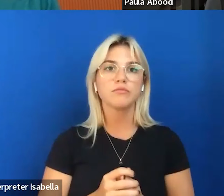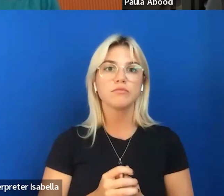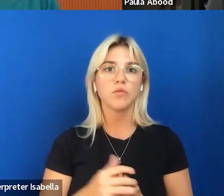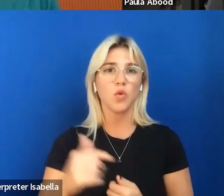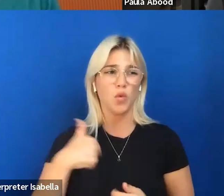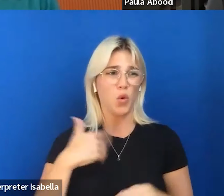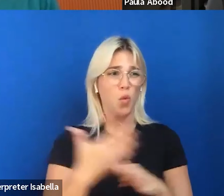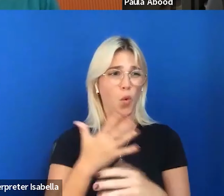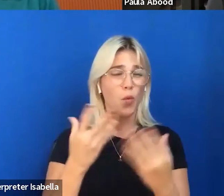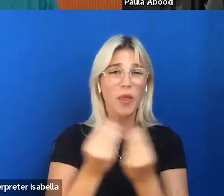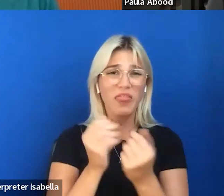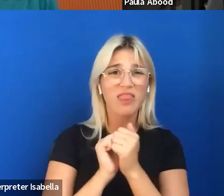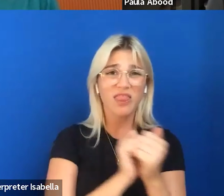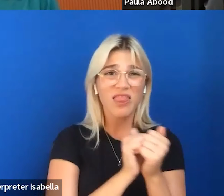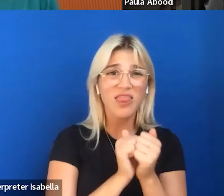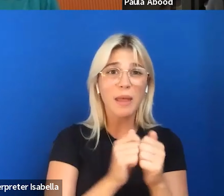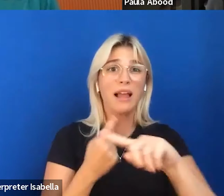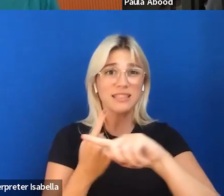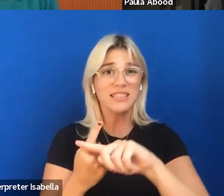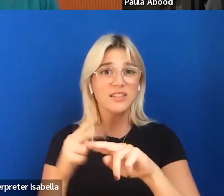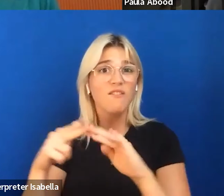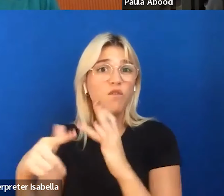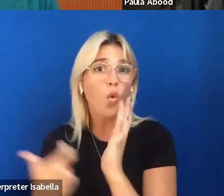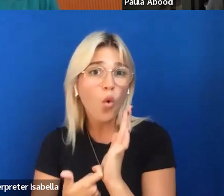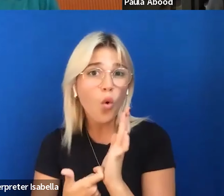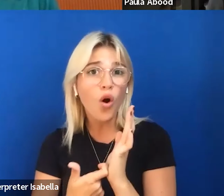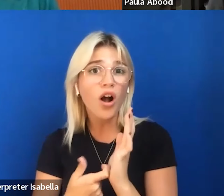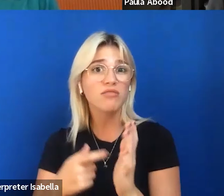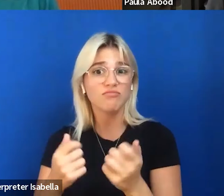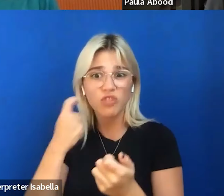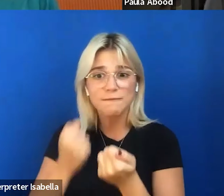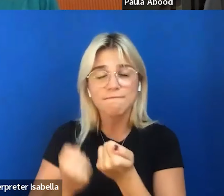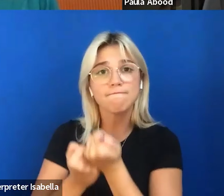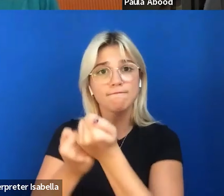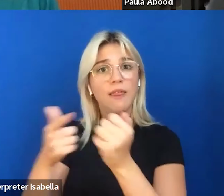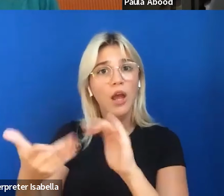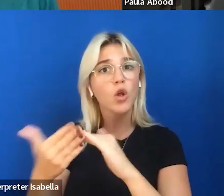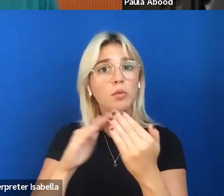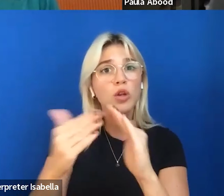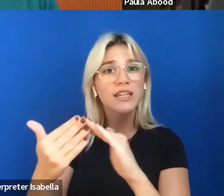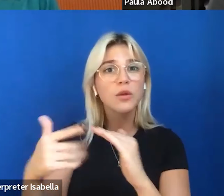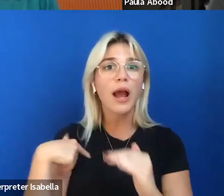And so we must always be conscious of our purpose and actively committed, I think,